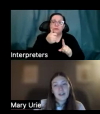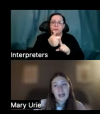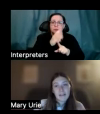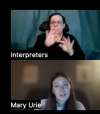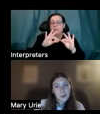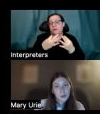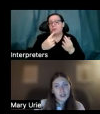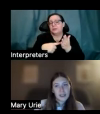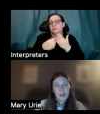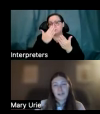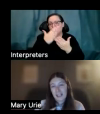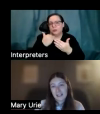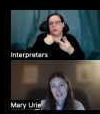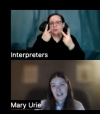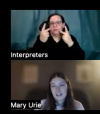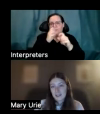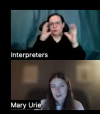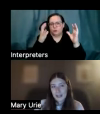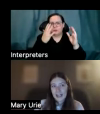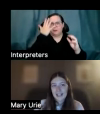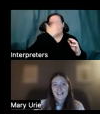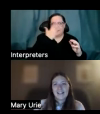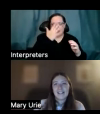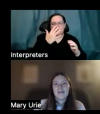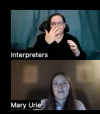for them to have a visual kind of put a face to the story. And